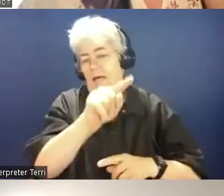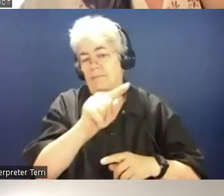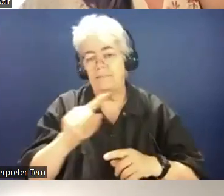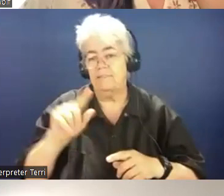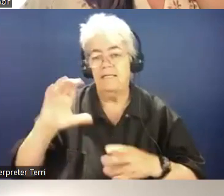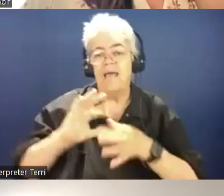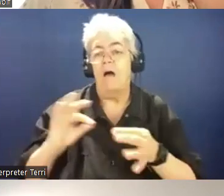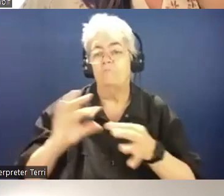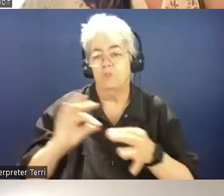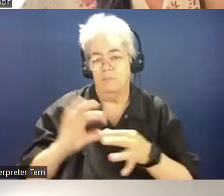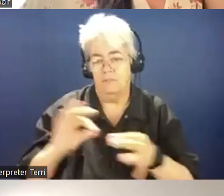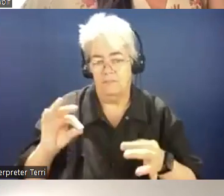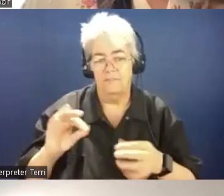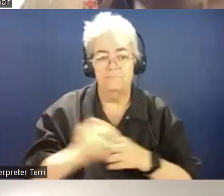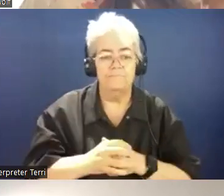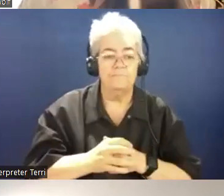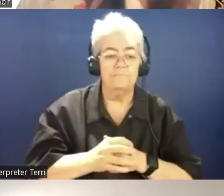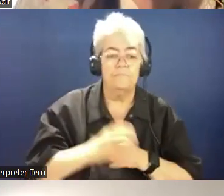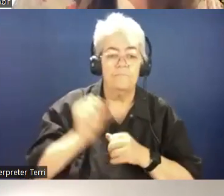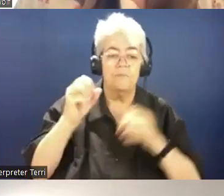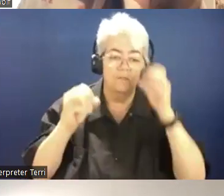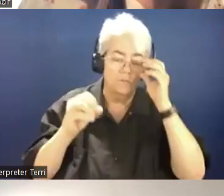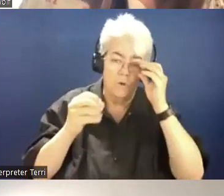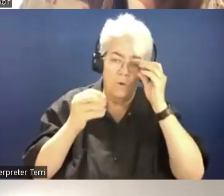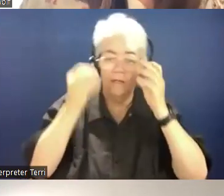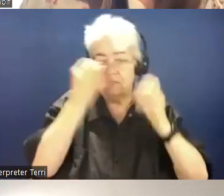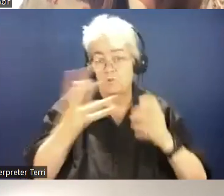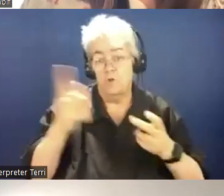wanna let you all know that. And, we also do have Spanish